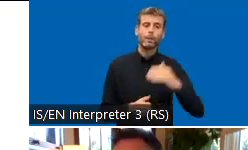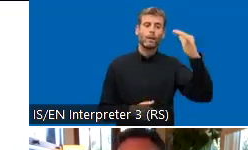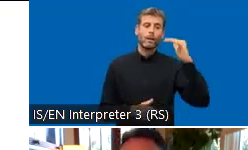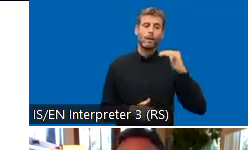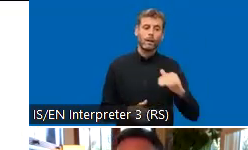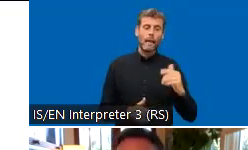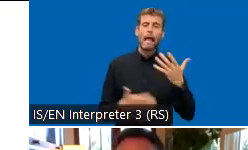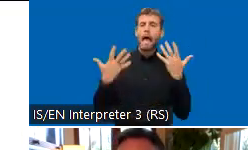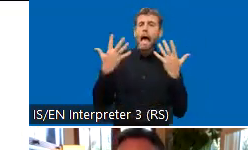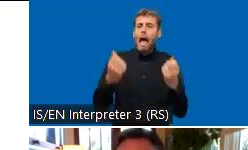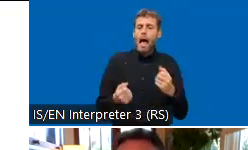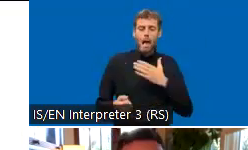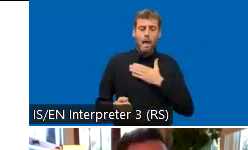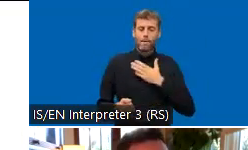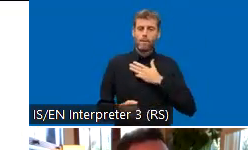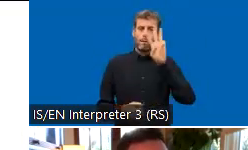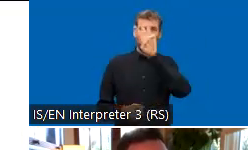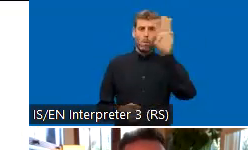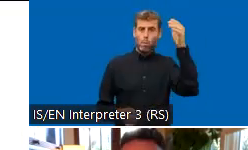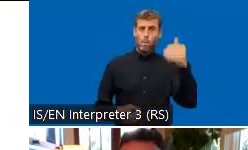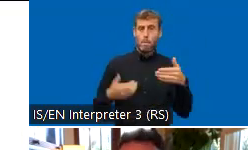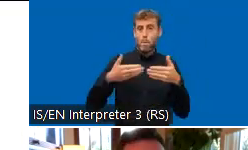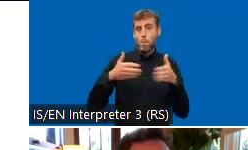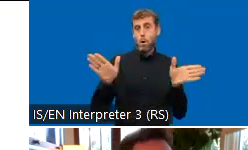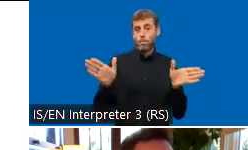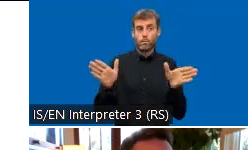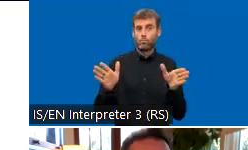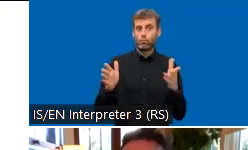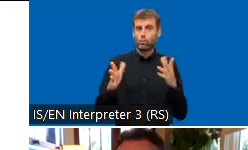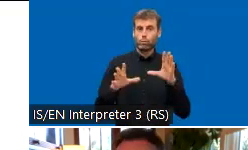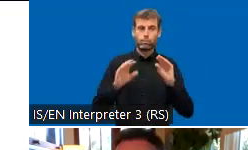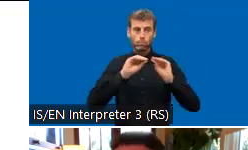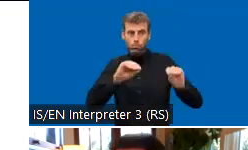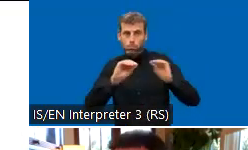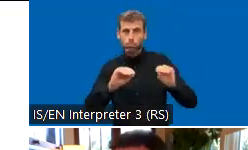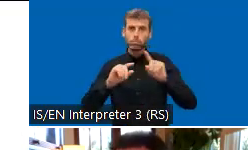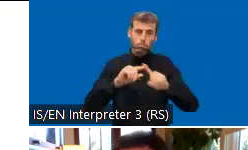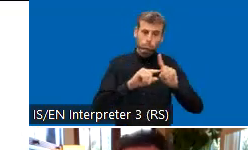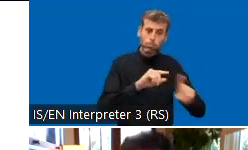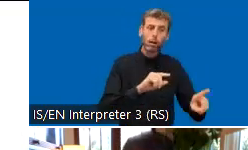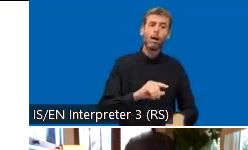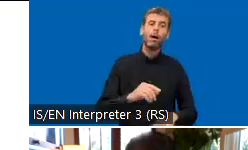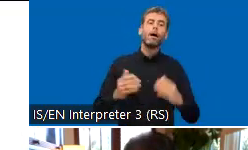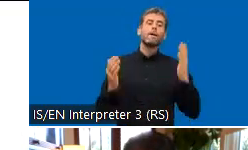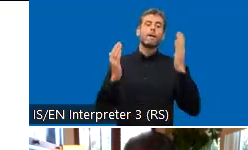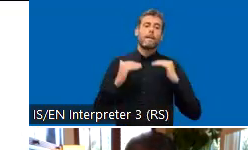collaborate with other organizations, that's something we really focus on. And then we do networking. And that was brought up earlier today.